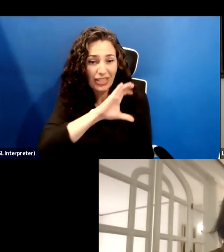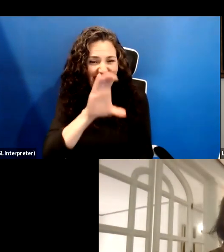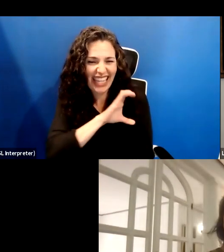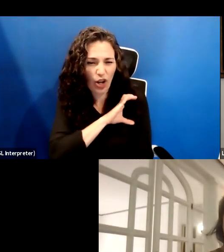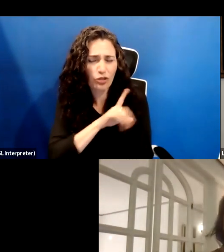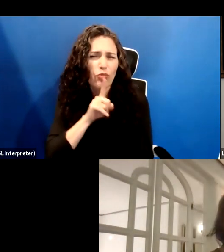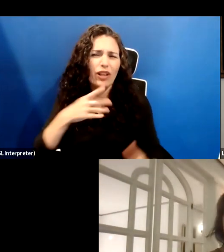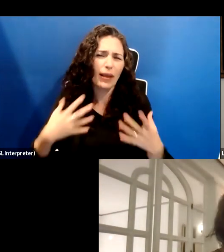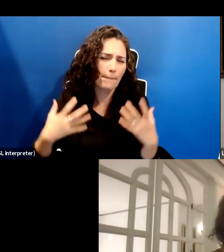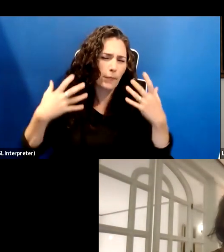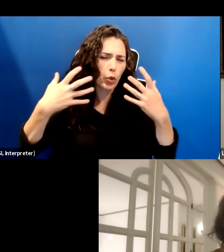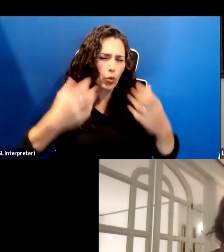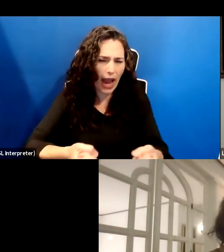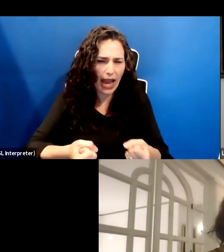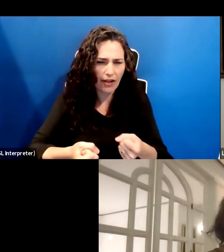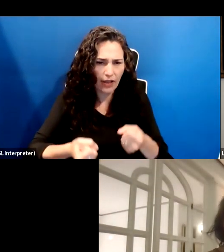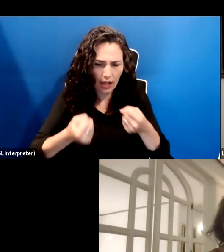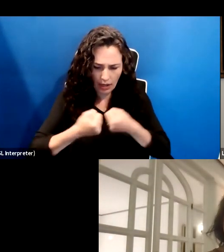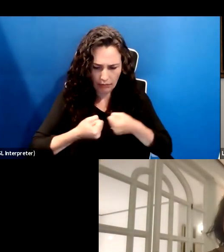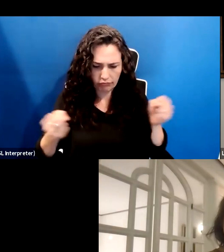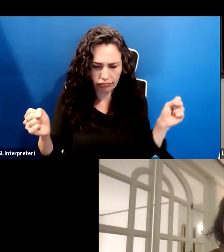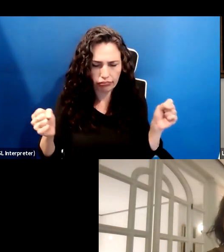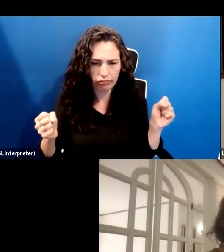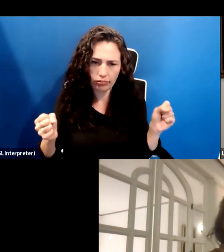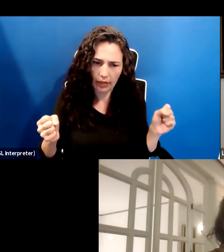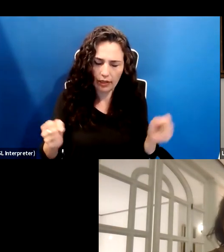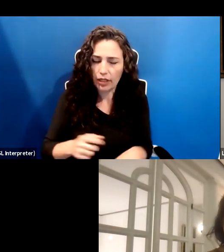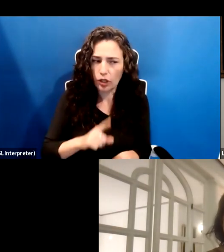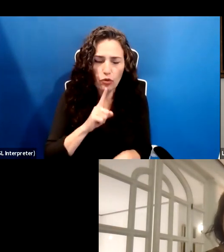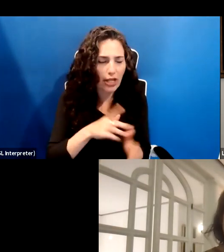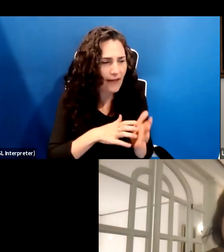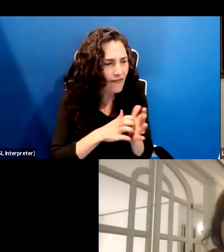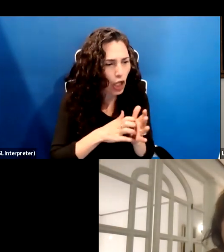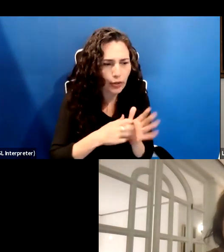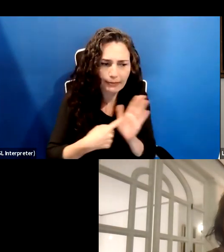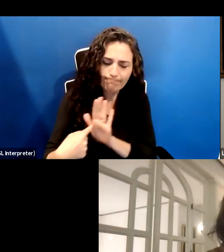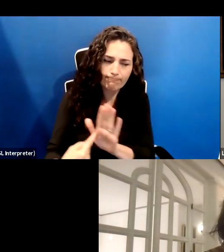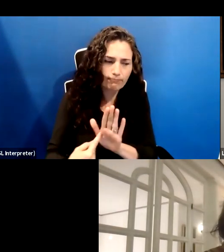and that they opened themselves up, and really were vulnerable, and authentic,